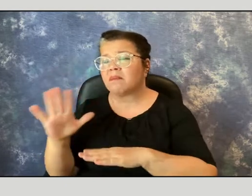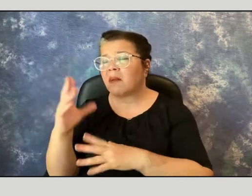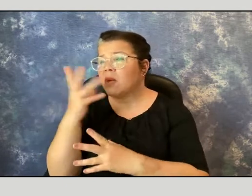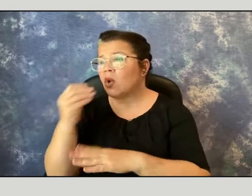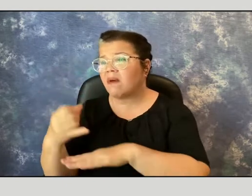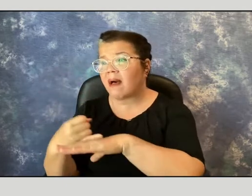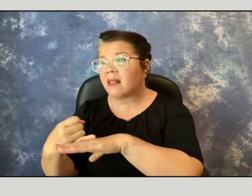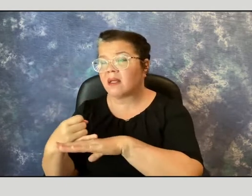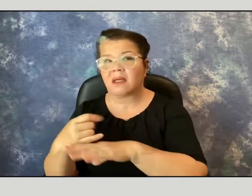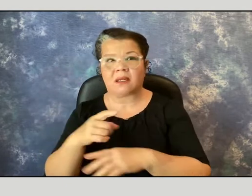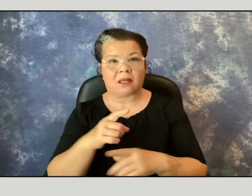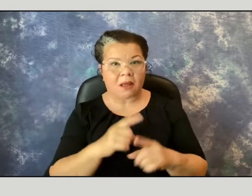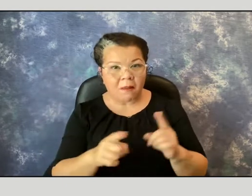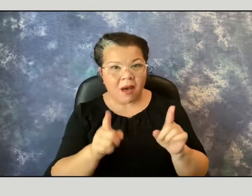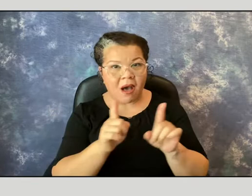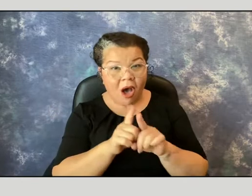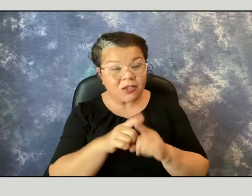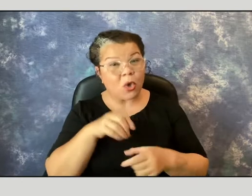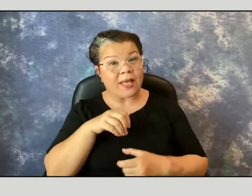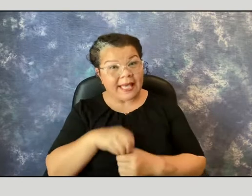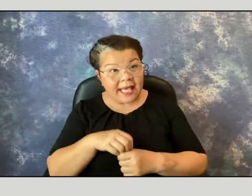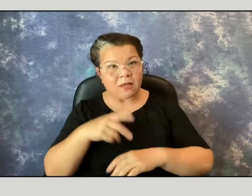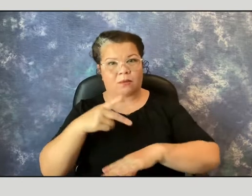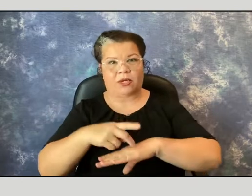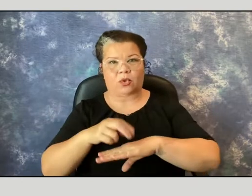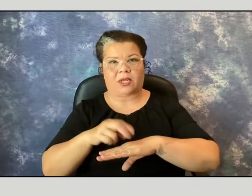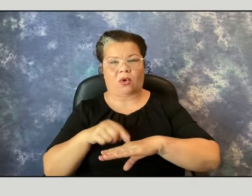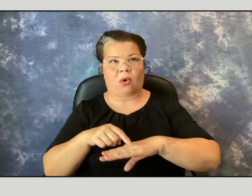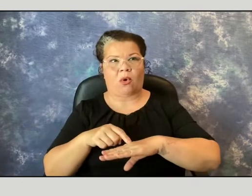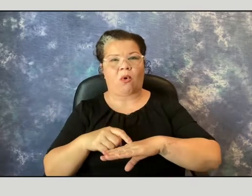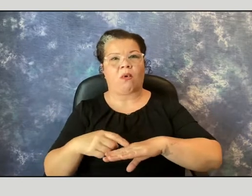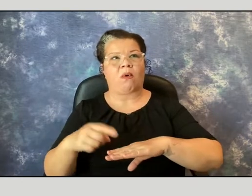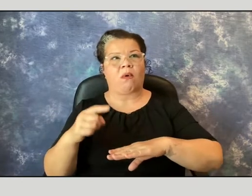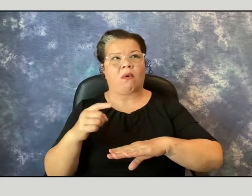there's this desire for what we could be. We think that we have so much potential.